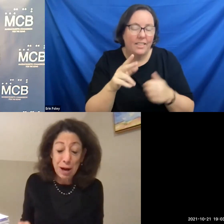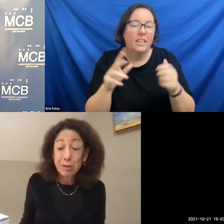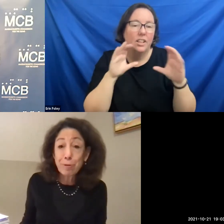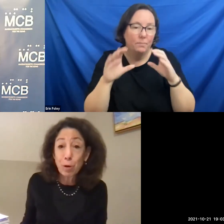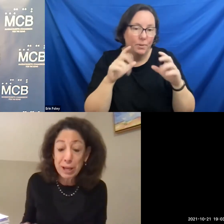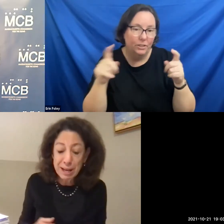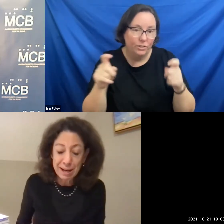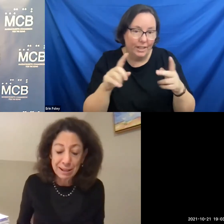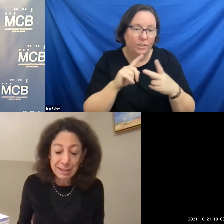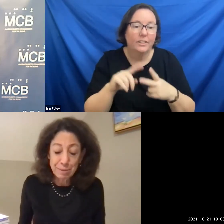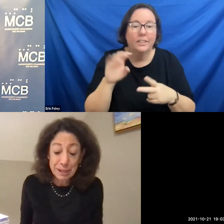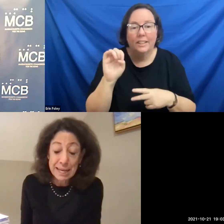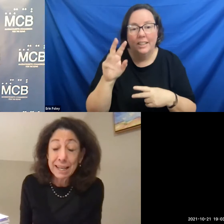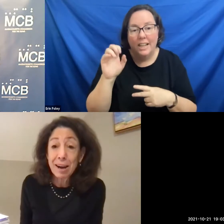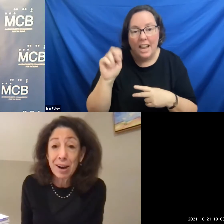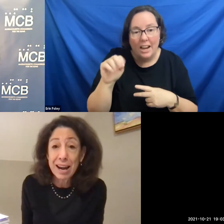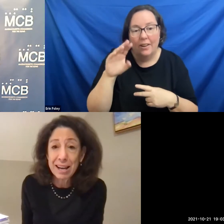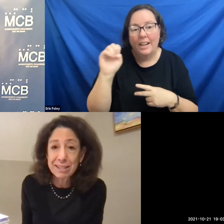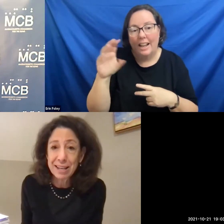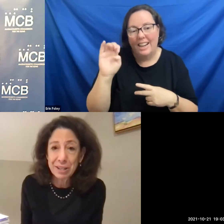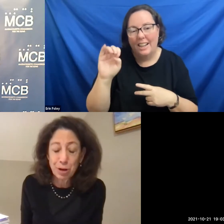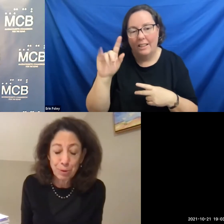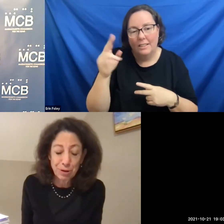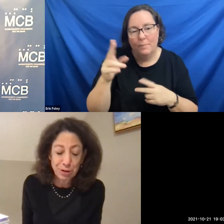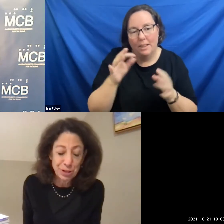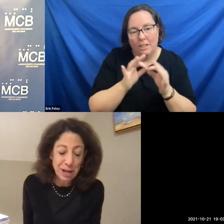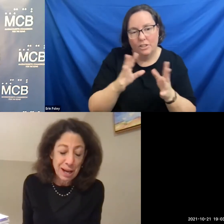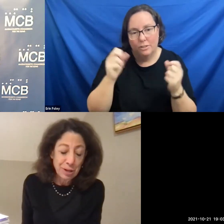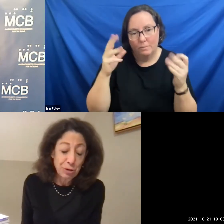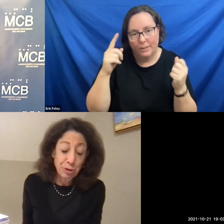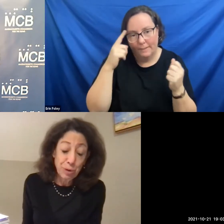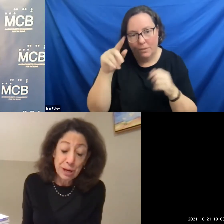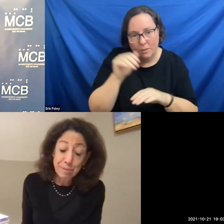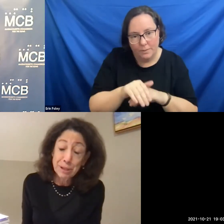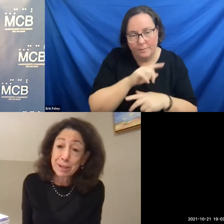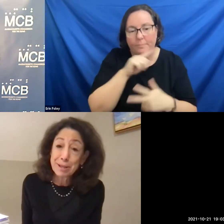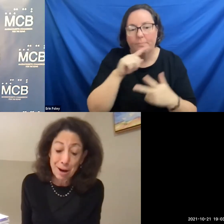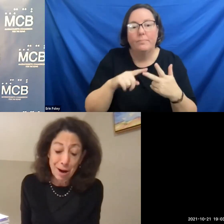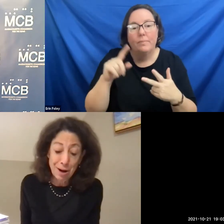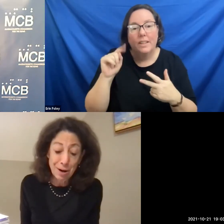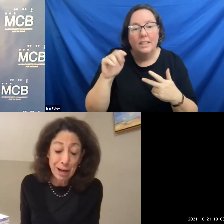Erin Foley and Elizabeth Keegan, our ASL interpreters, to Teri Gibson, our captioner.